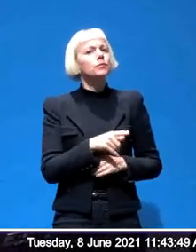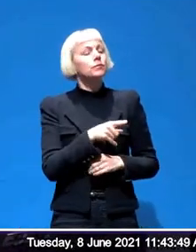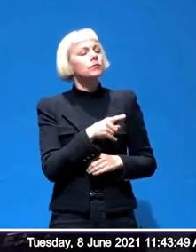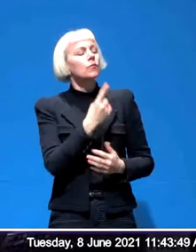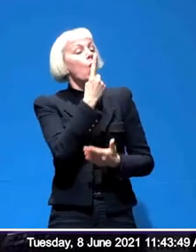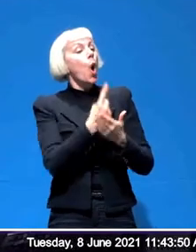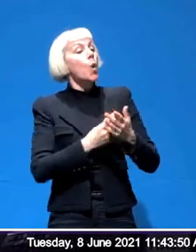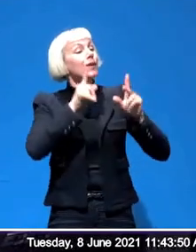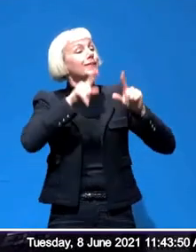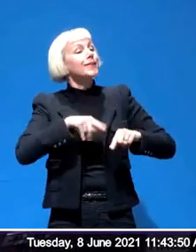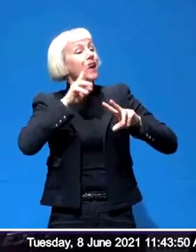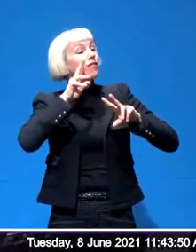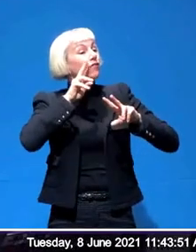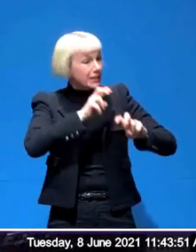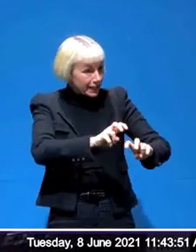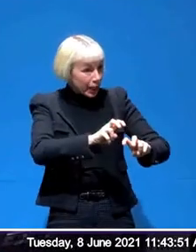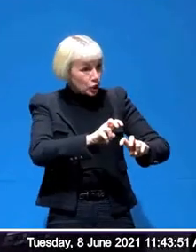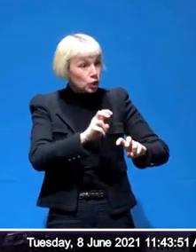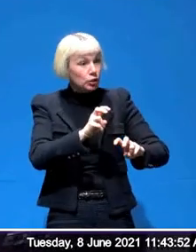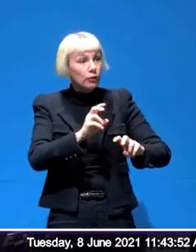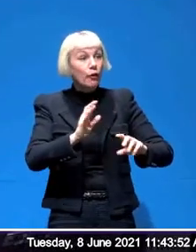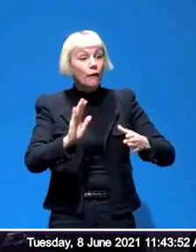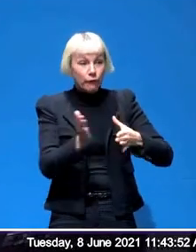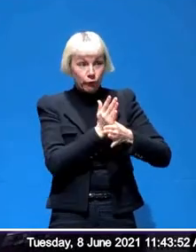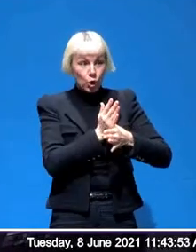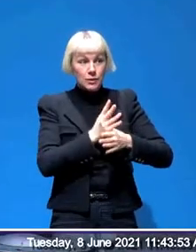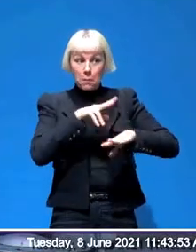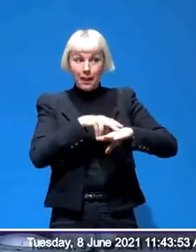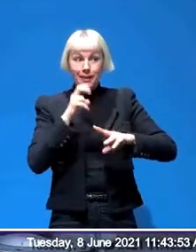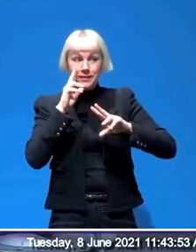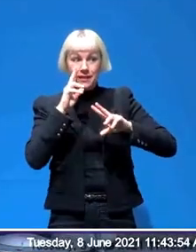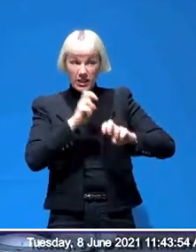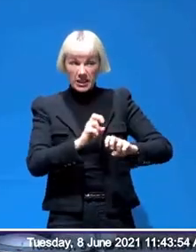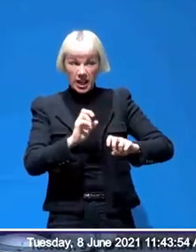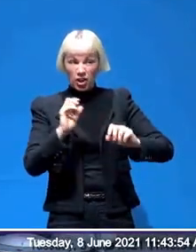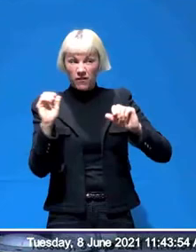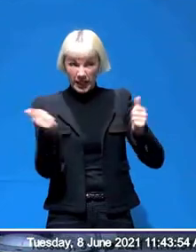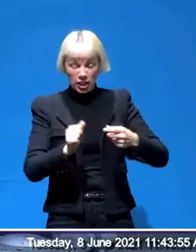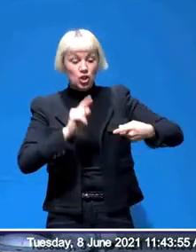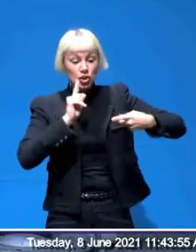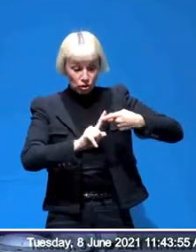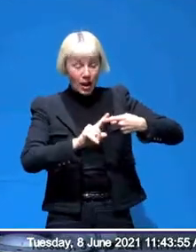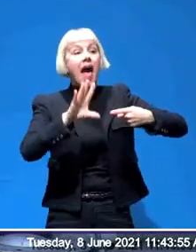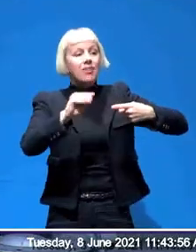until the police investigation had been completed. So I wanted to draw your attention to that part of Ms Kirkby's evidence.